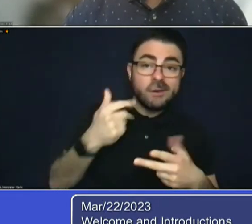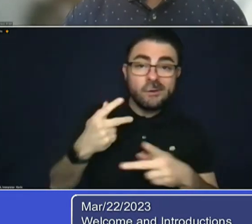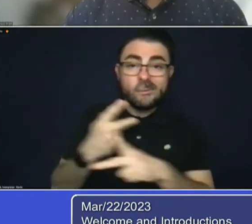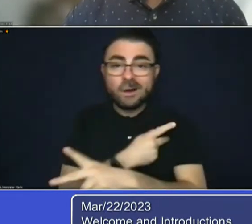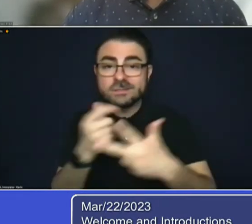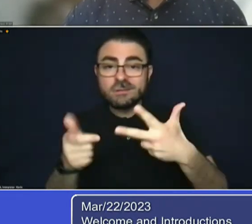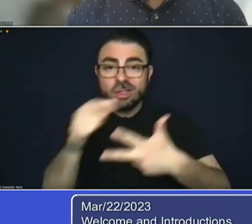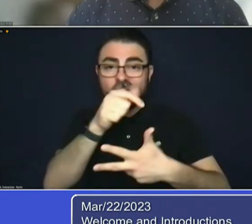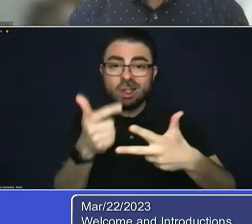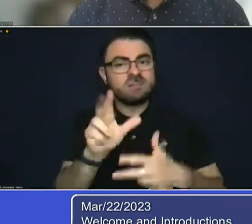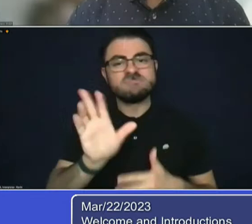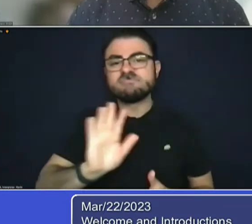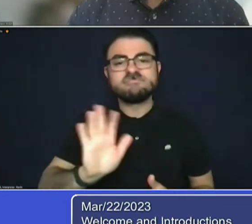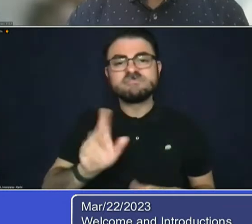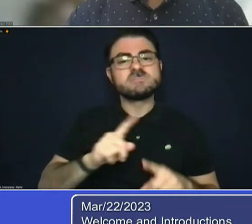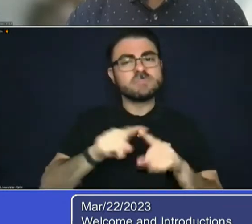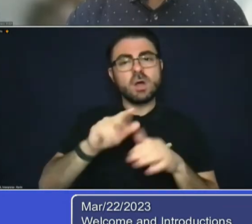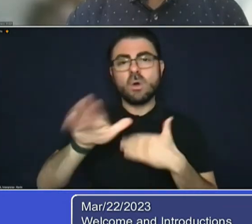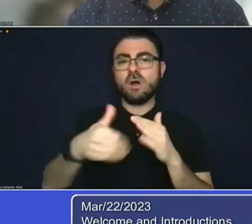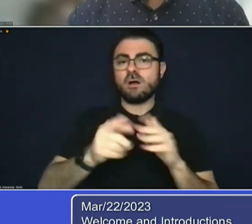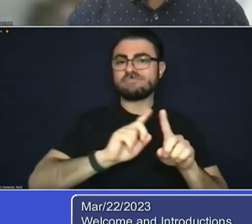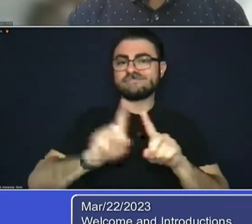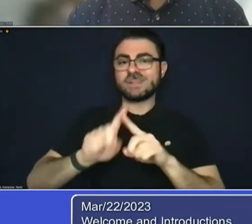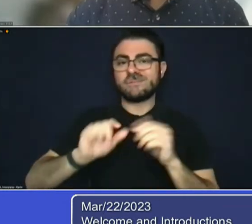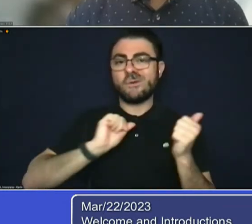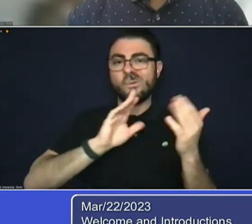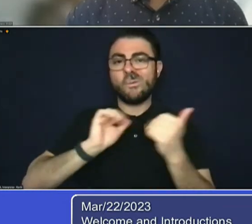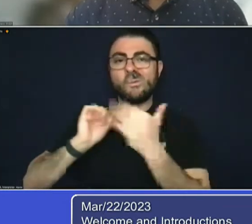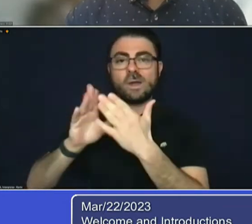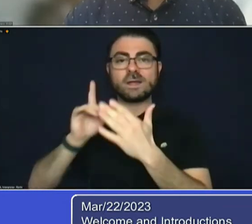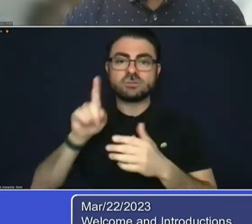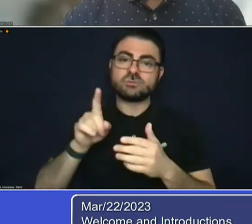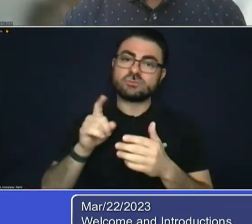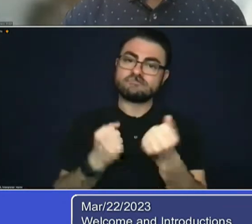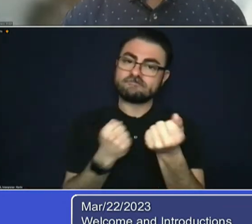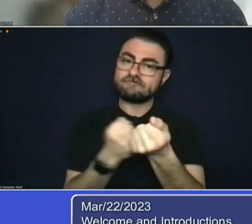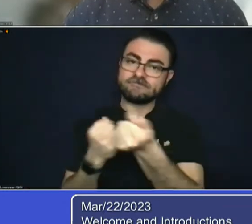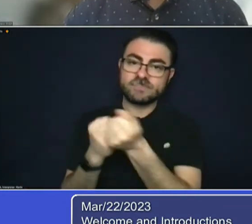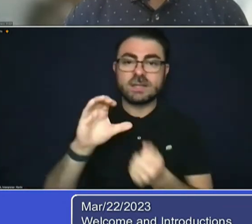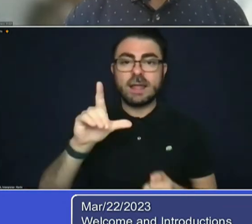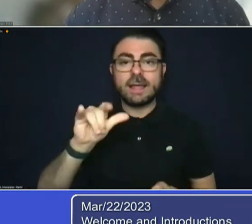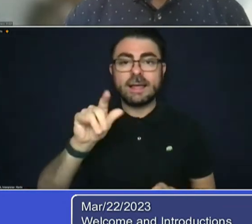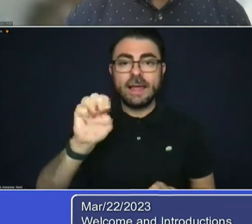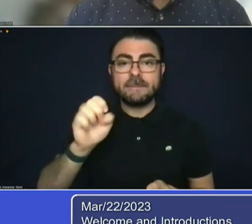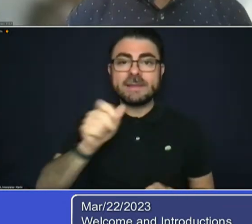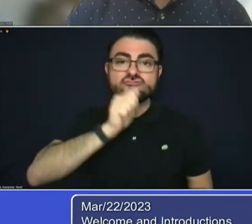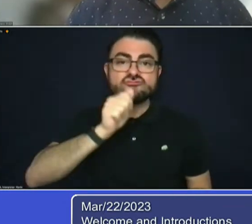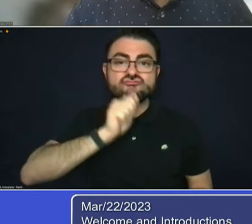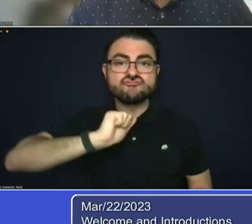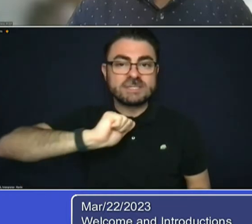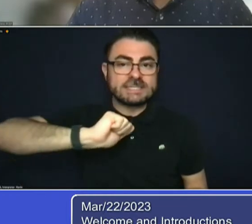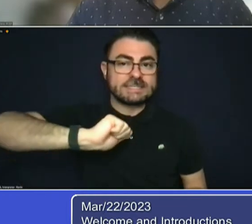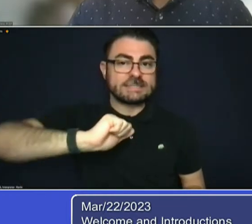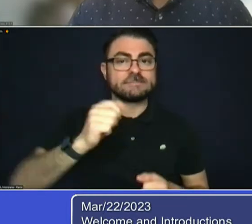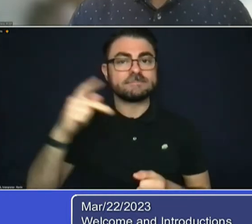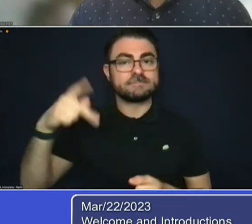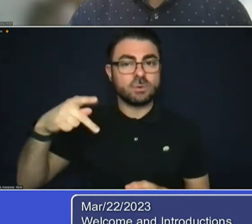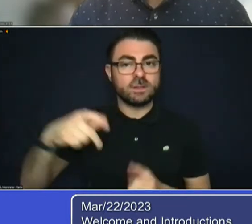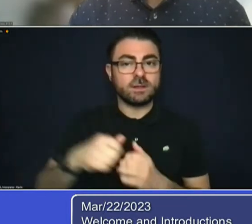BETTER OR WORSE THAN THE OTHER